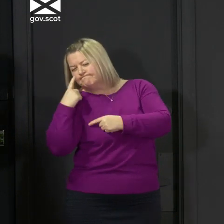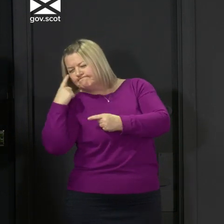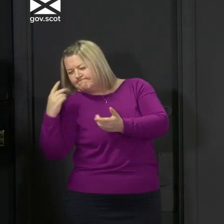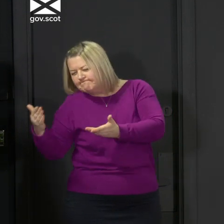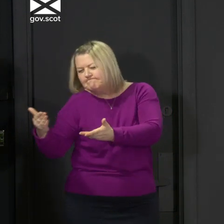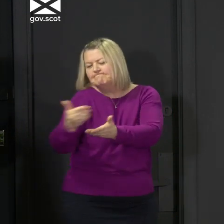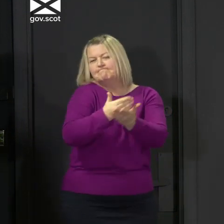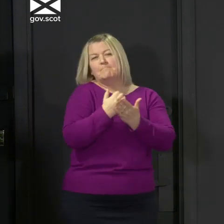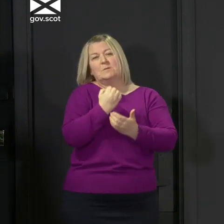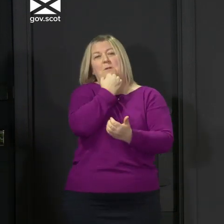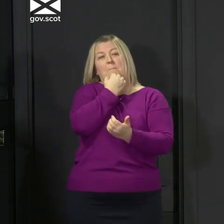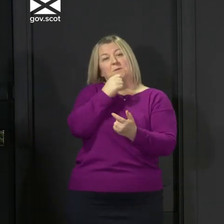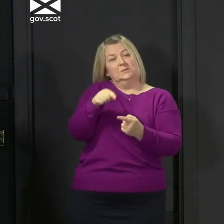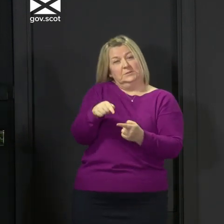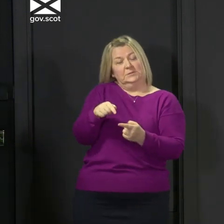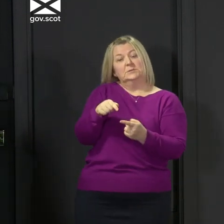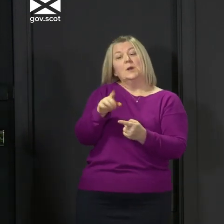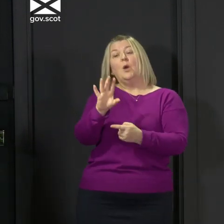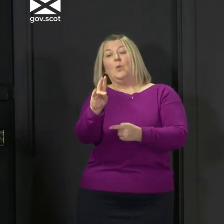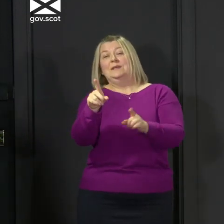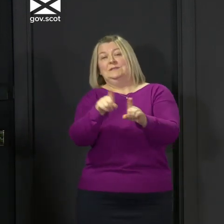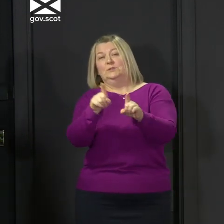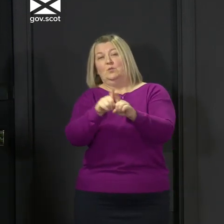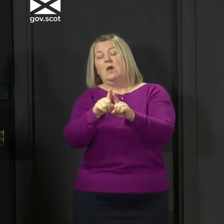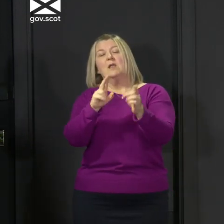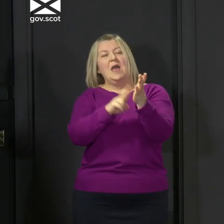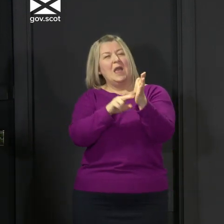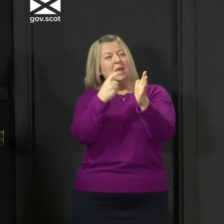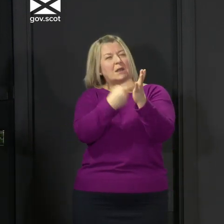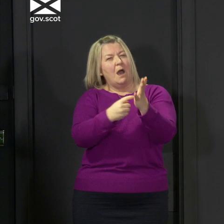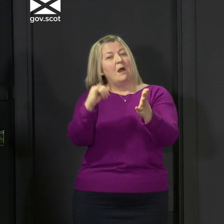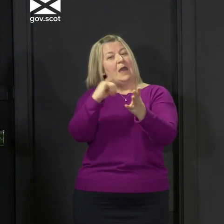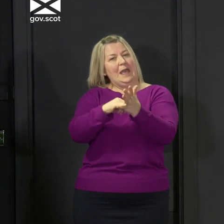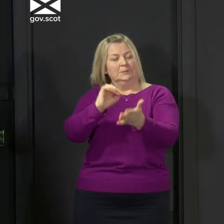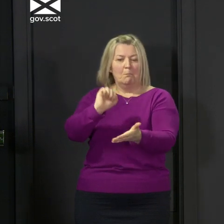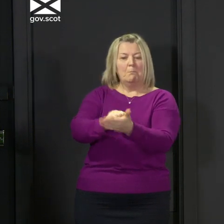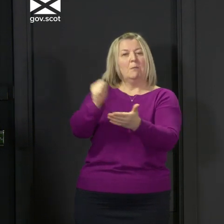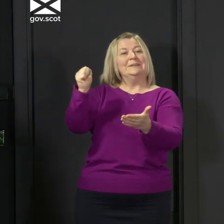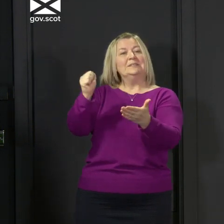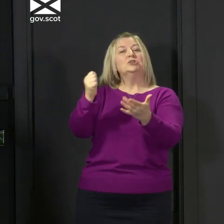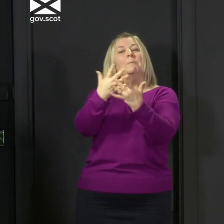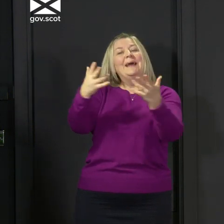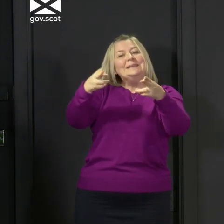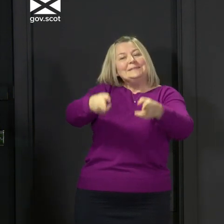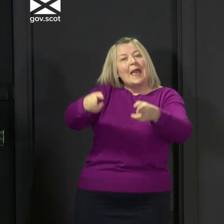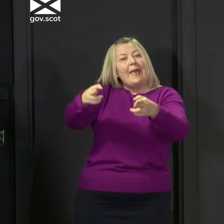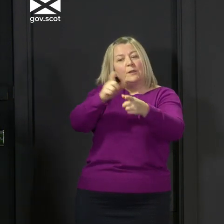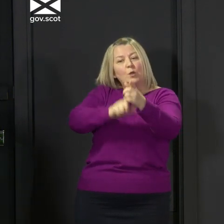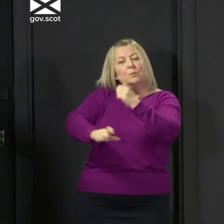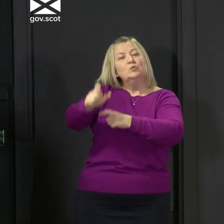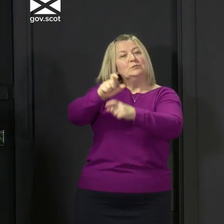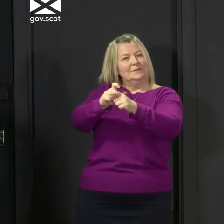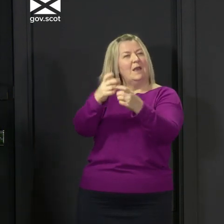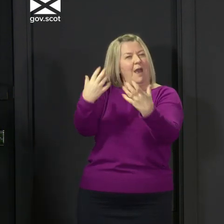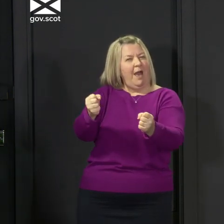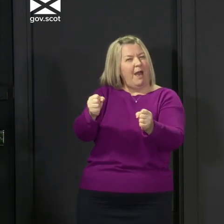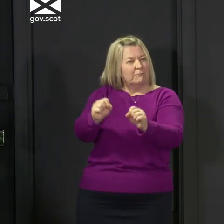Registers of Scotland will publish a report on deaths in the community as a result of Covid-19.